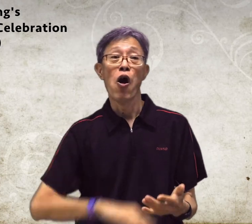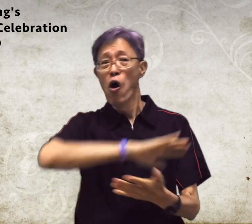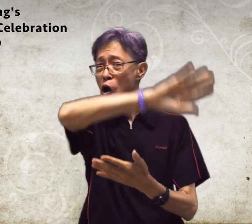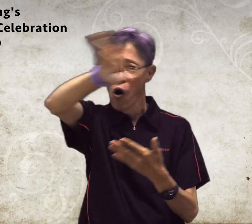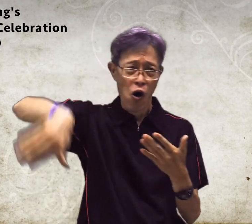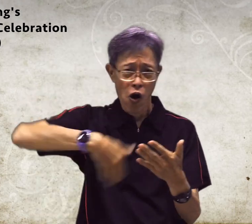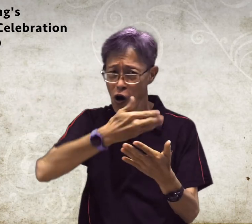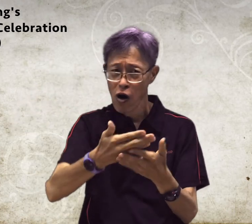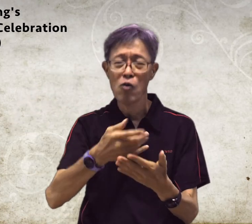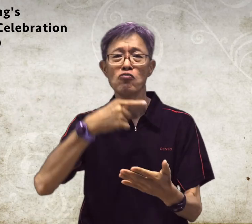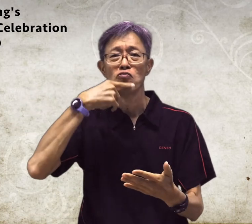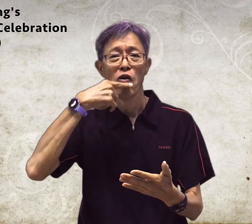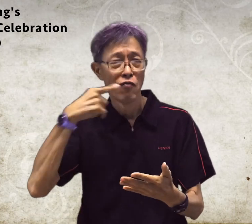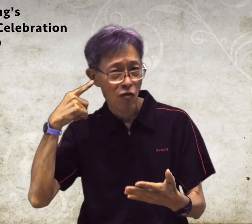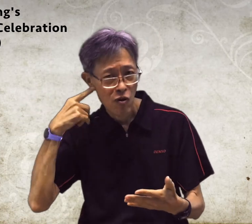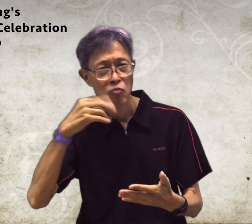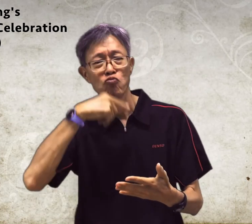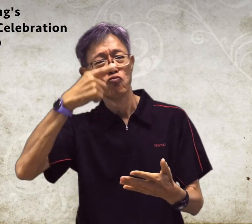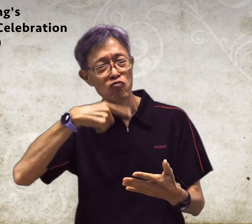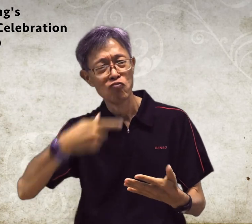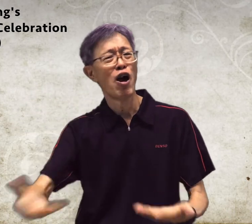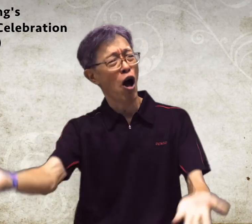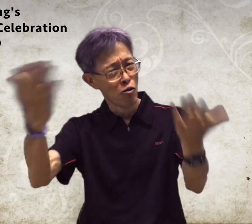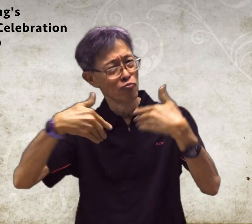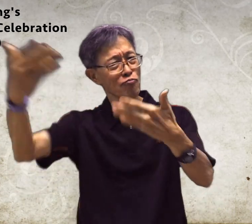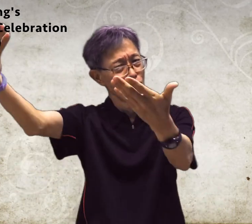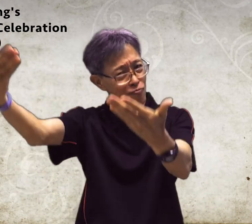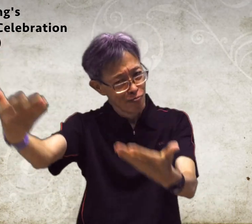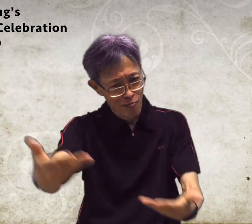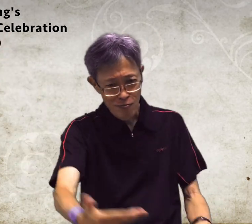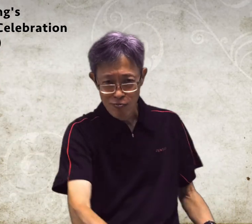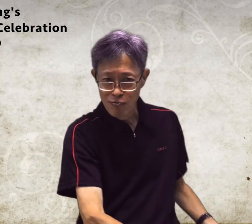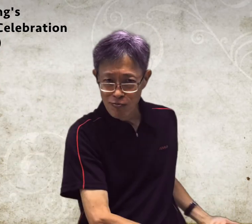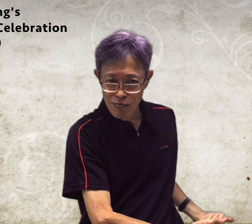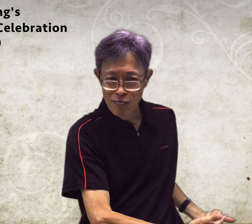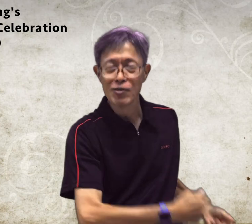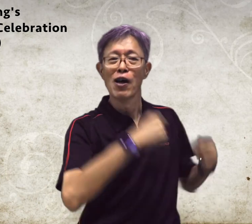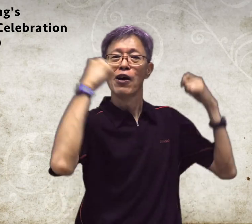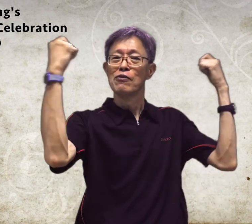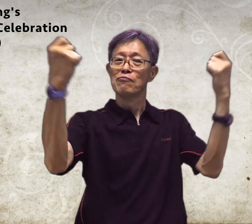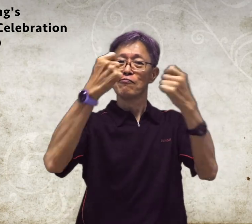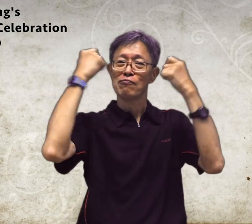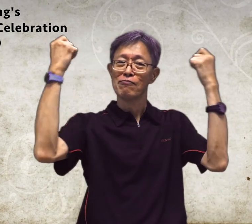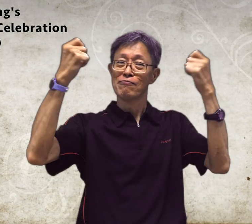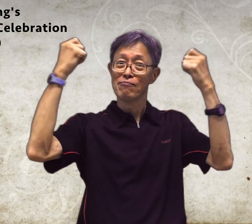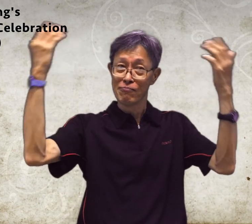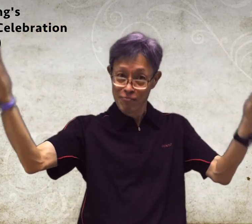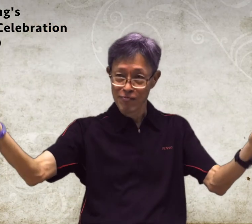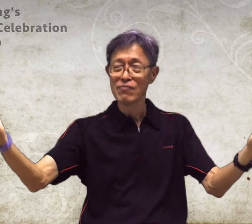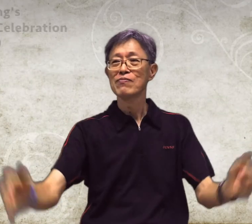All Deaf and Hearing friends are welcome to join us for this birthday celebration.